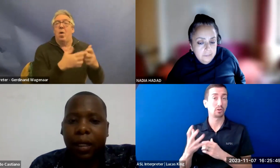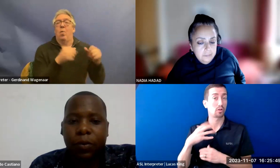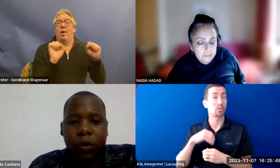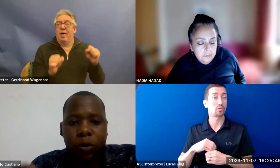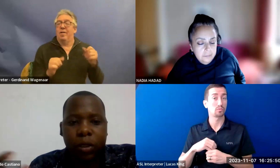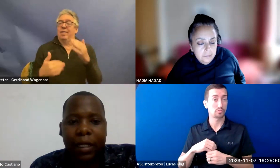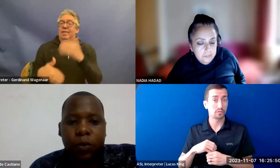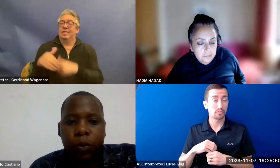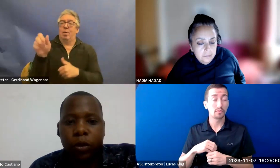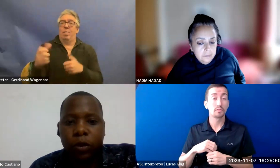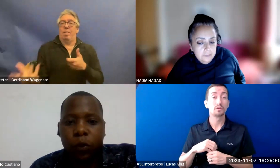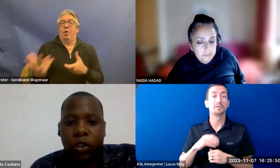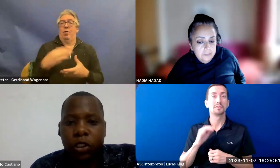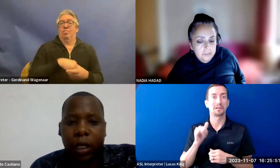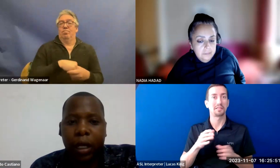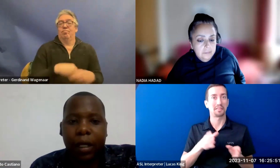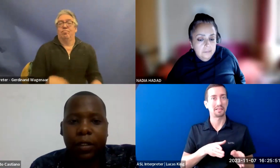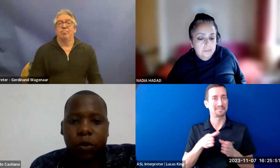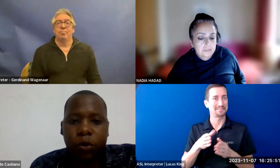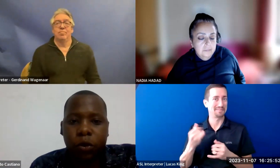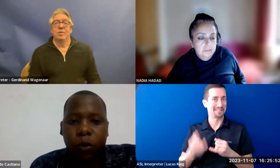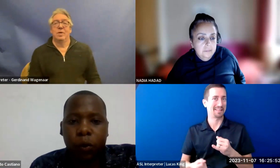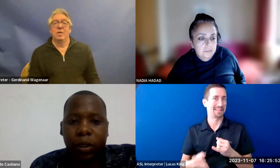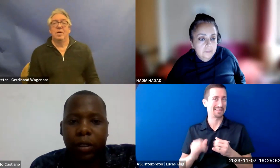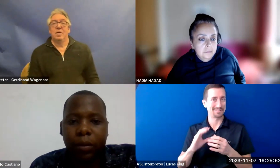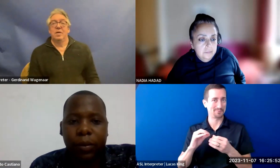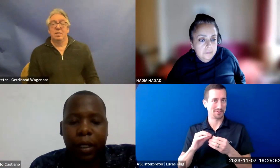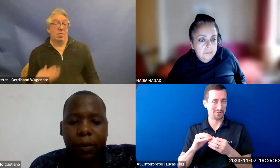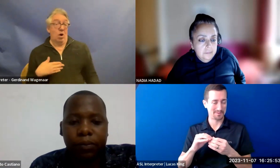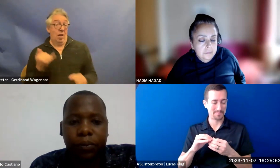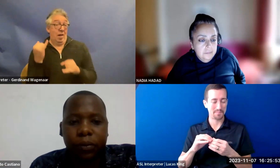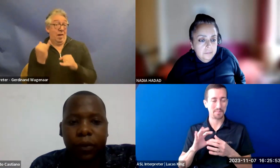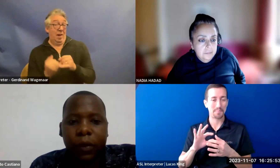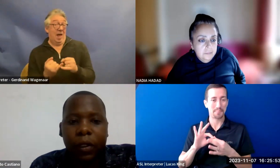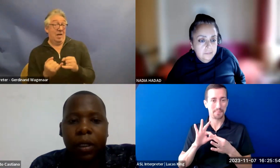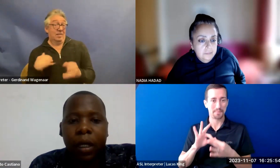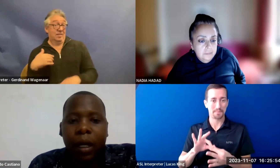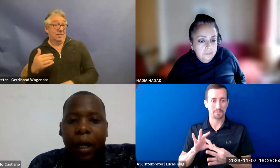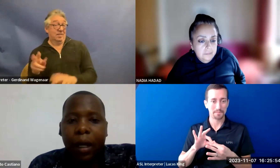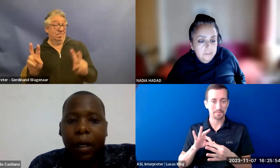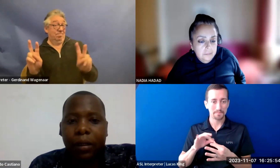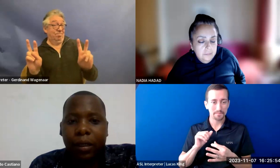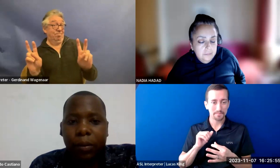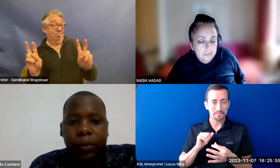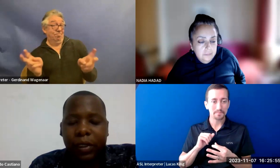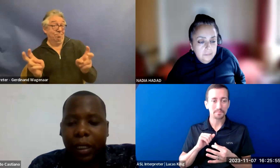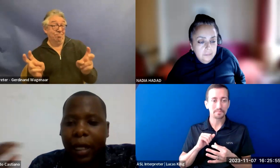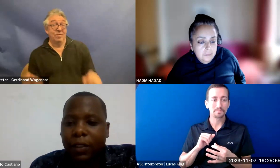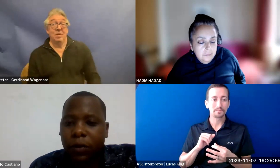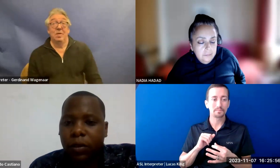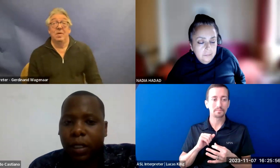This takes me to the last point, which has to do with the lessons